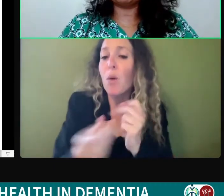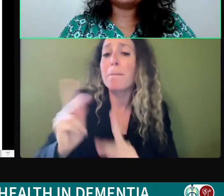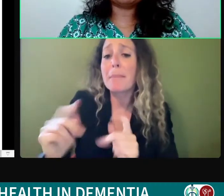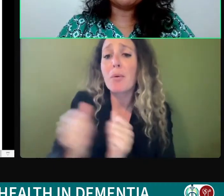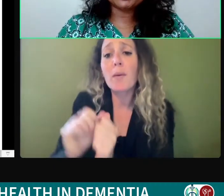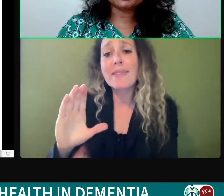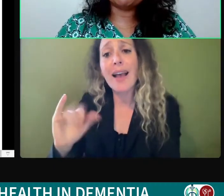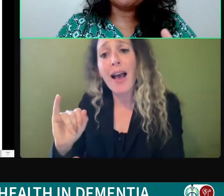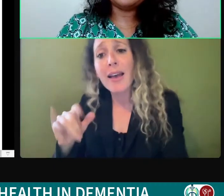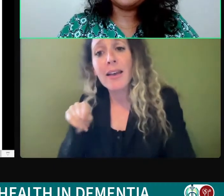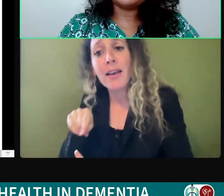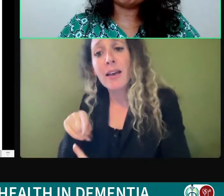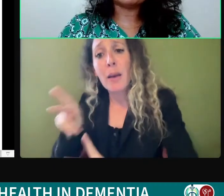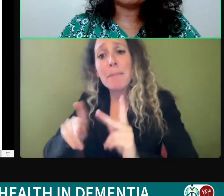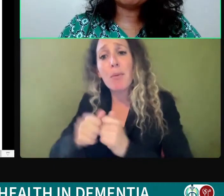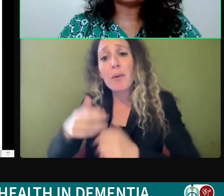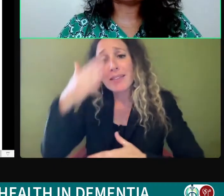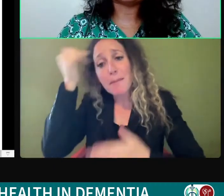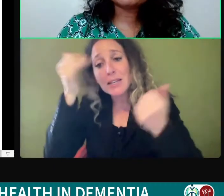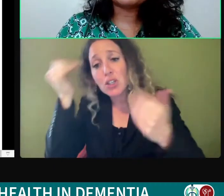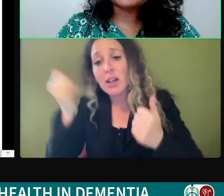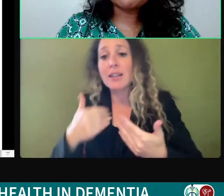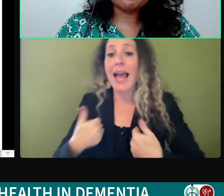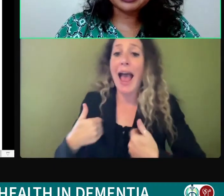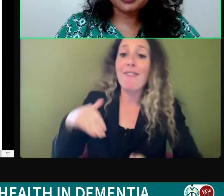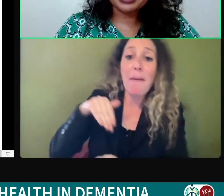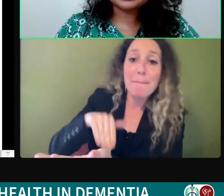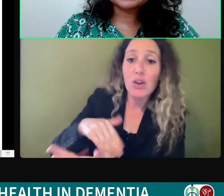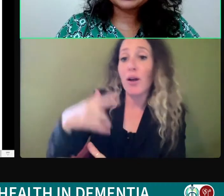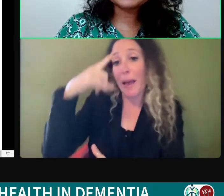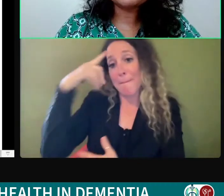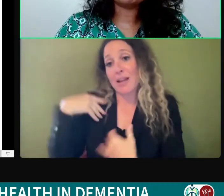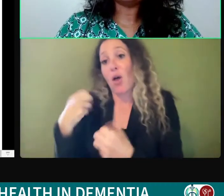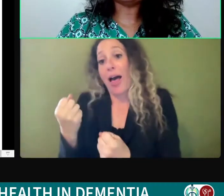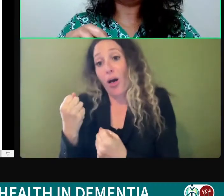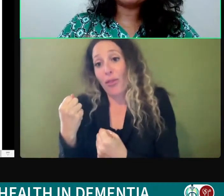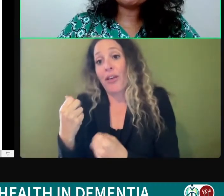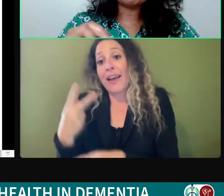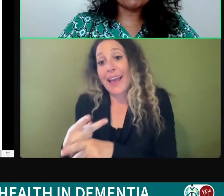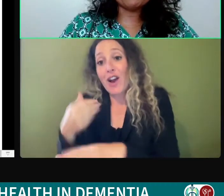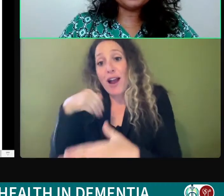Those with dementia, to really get medical and mental health care access in their home,